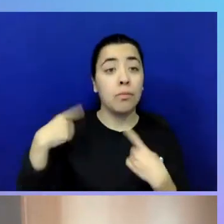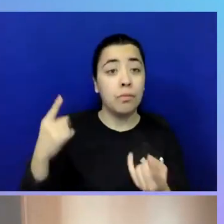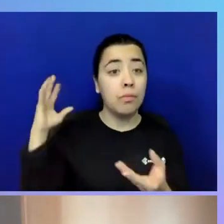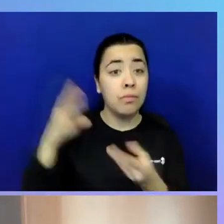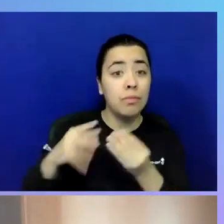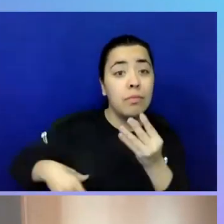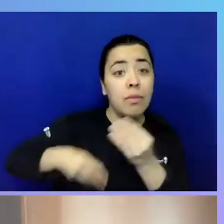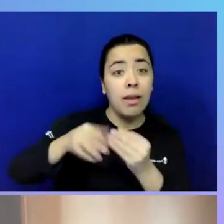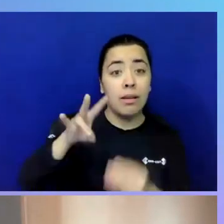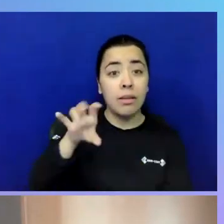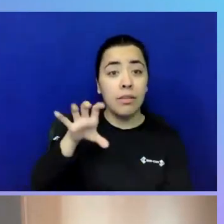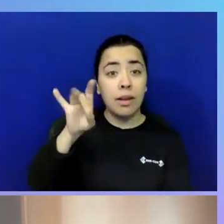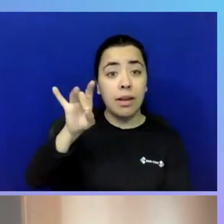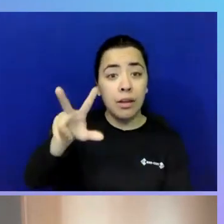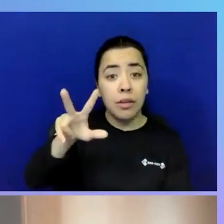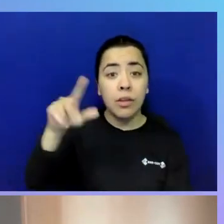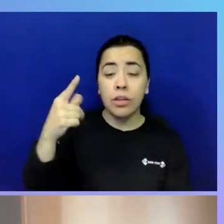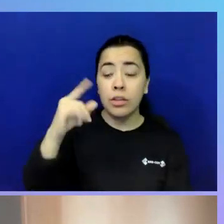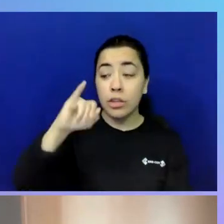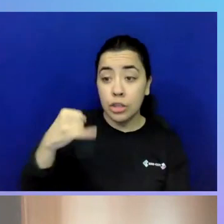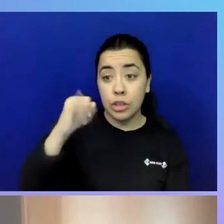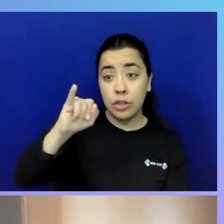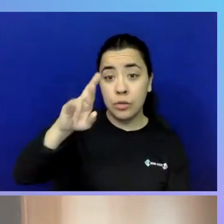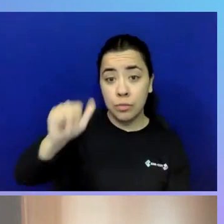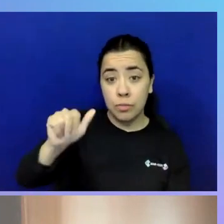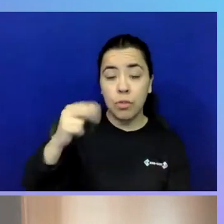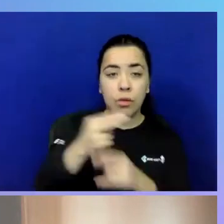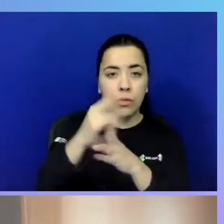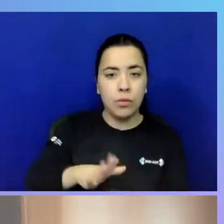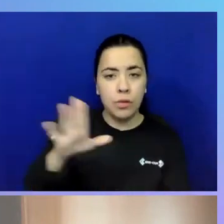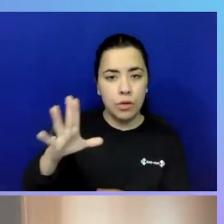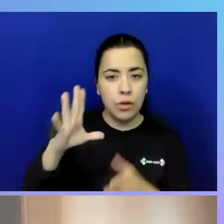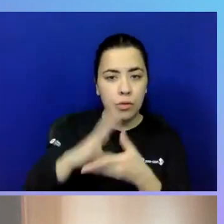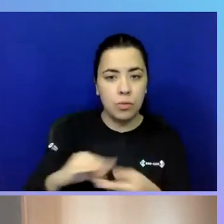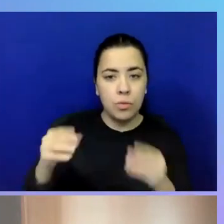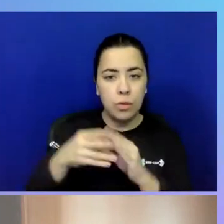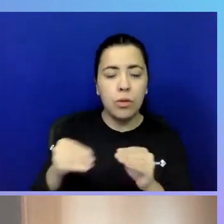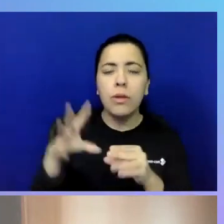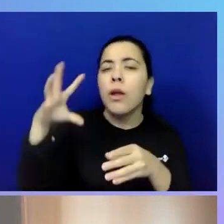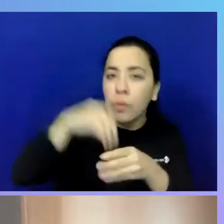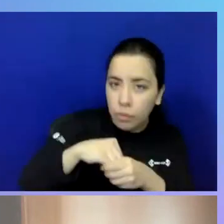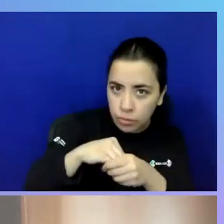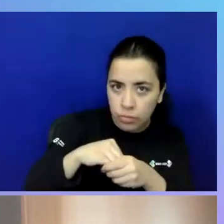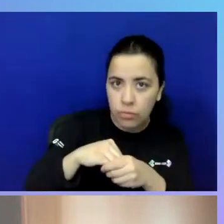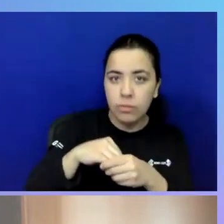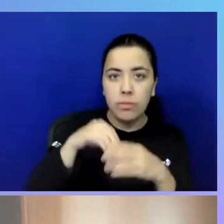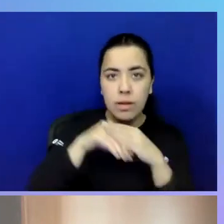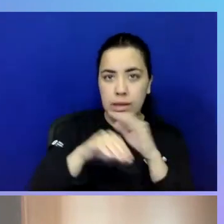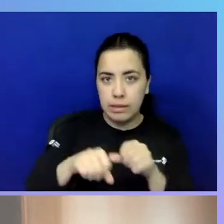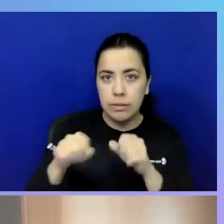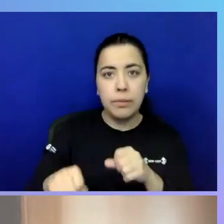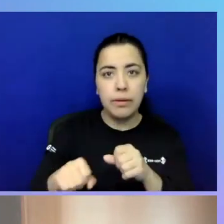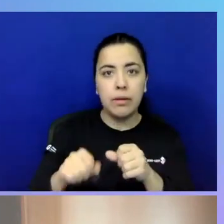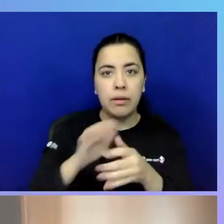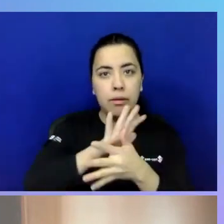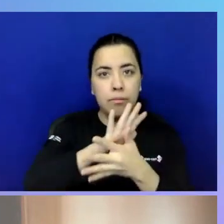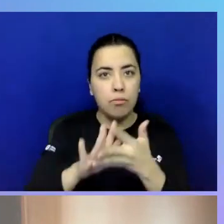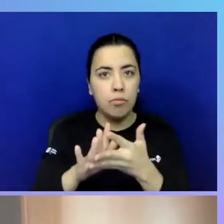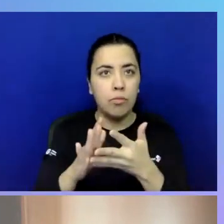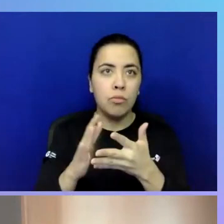added 783 JIRA users stories that included accessibility criteria and enhancements, and each story just represents a